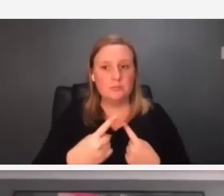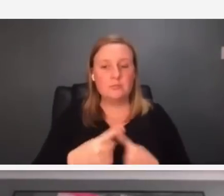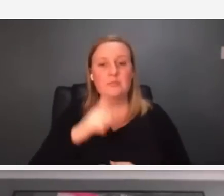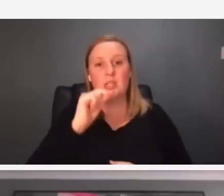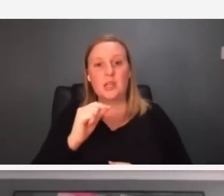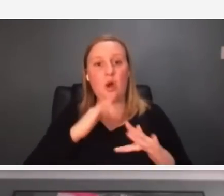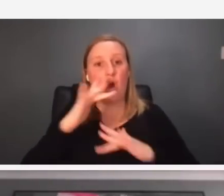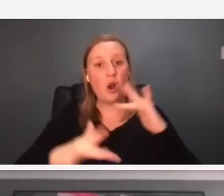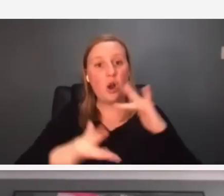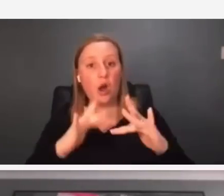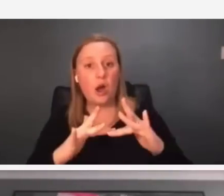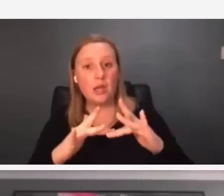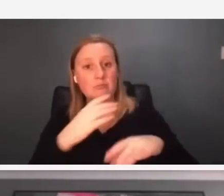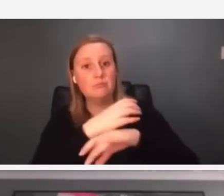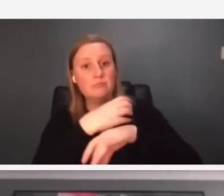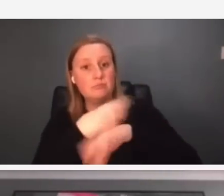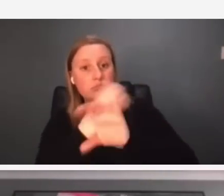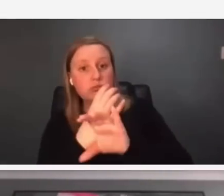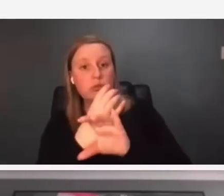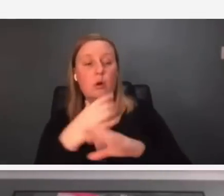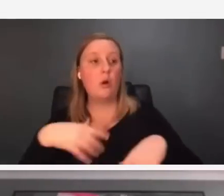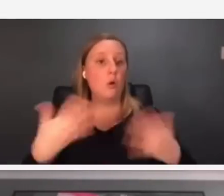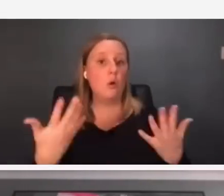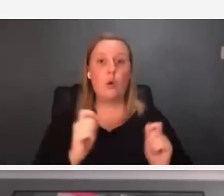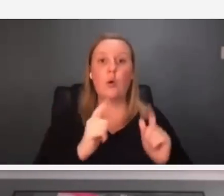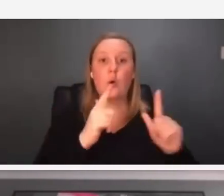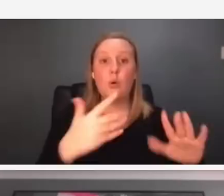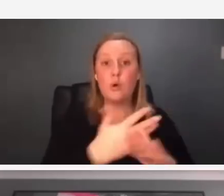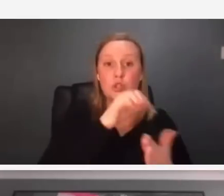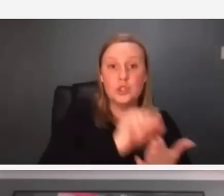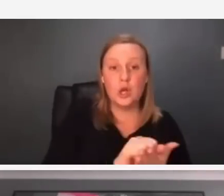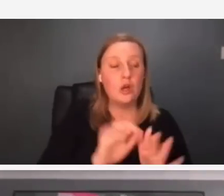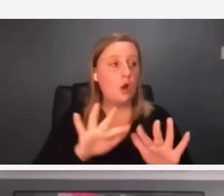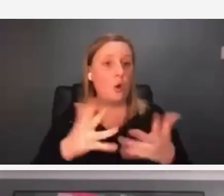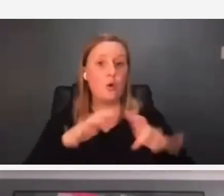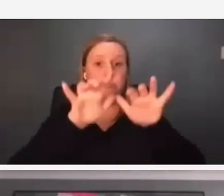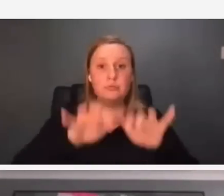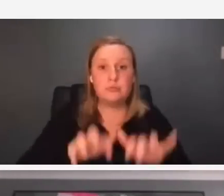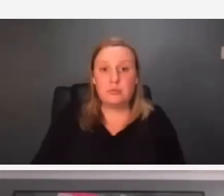webinar or you can attend a workshop or you can provide a written submission. But make the range of opportunities available to